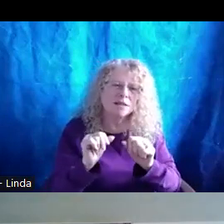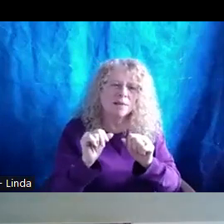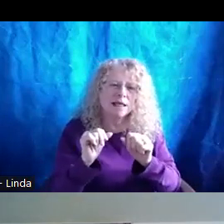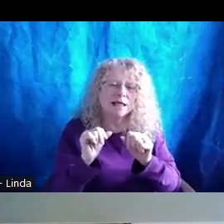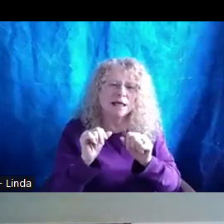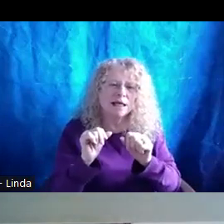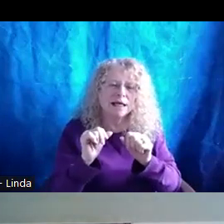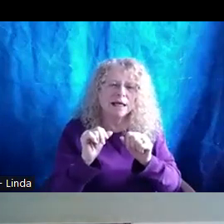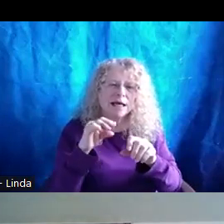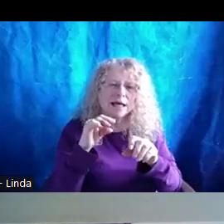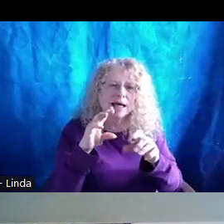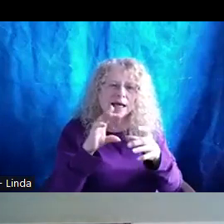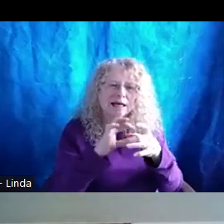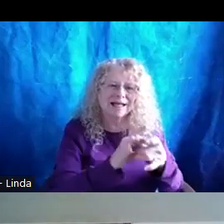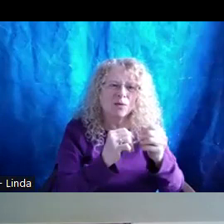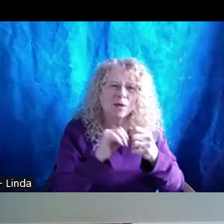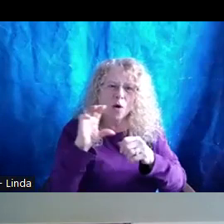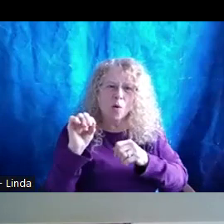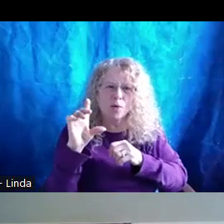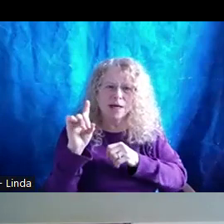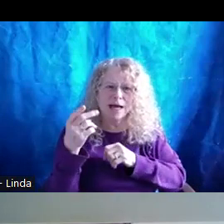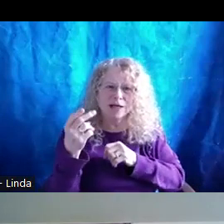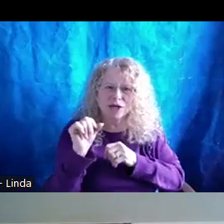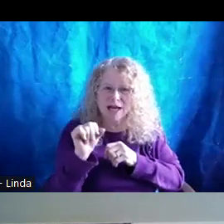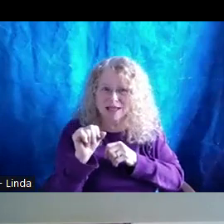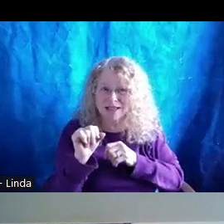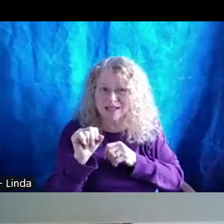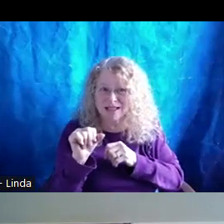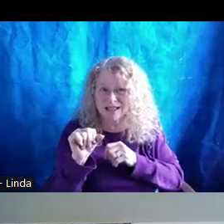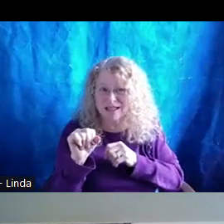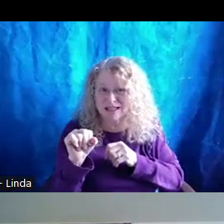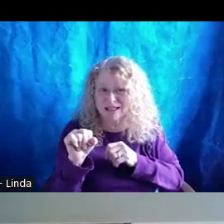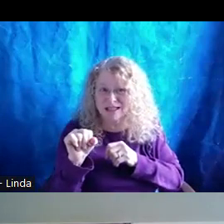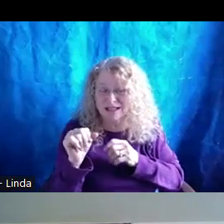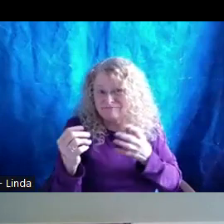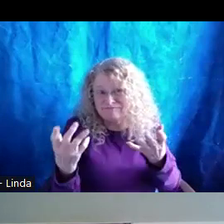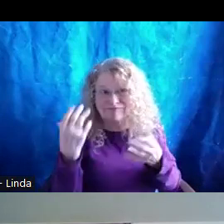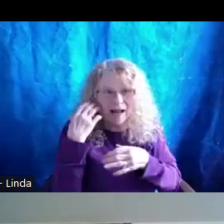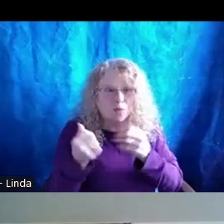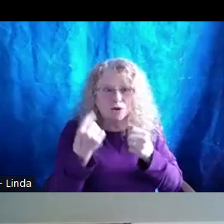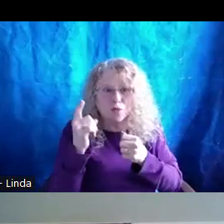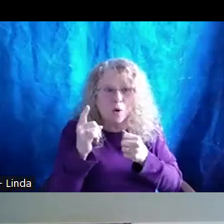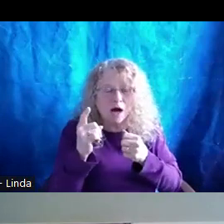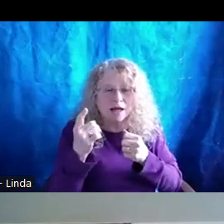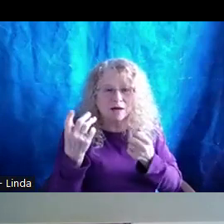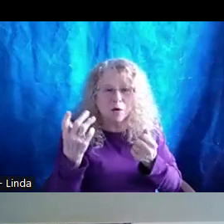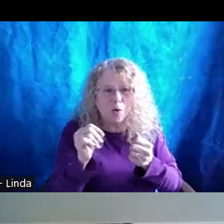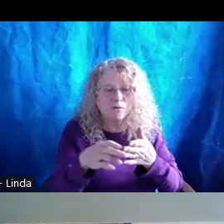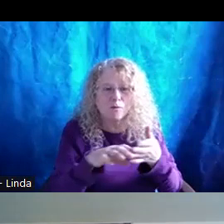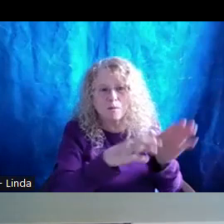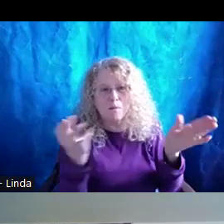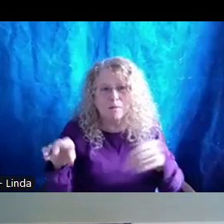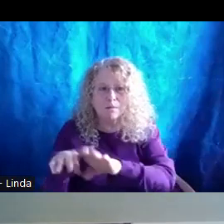I'M NOT SURE WHICH ONE THAT LANDED ON OR IF IT WAS JUST OPEN TO BOTH.